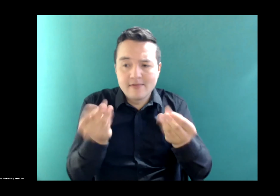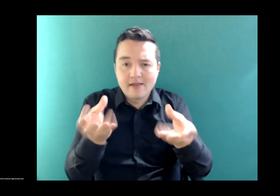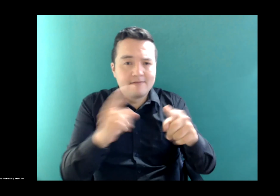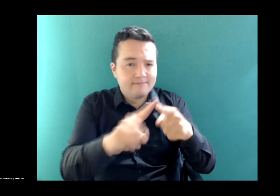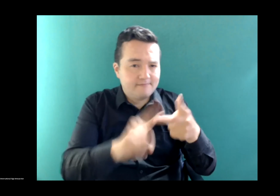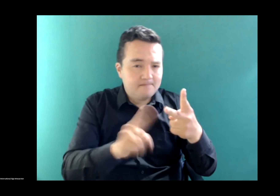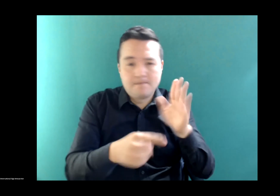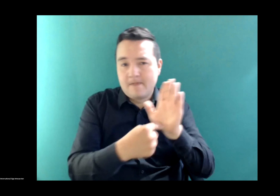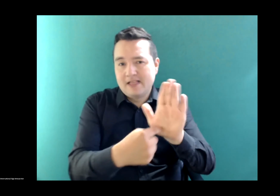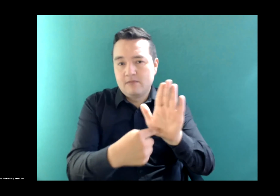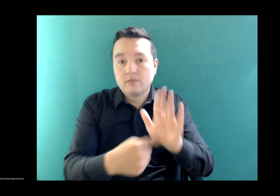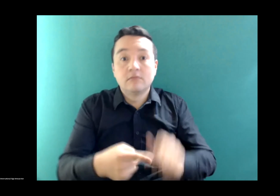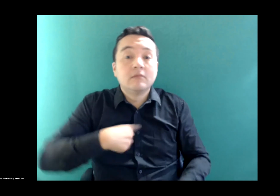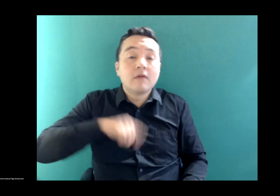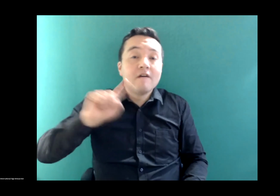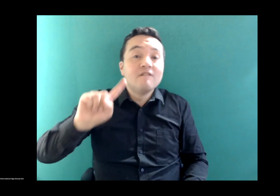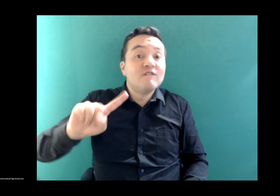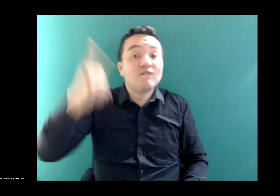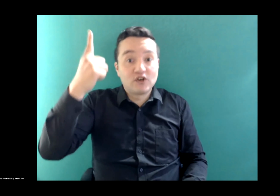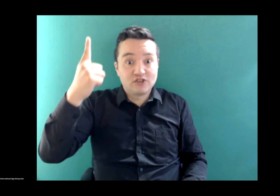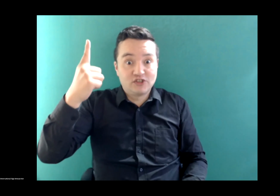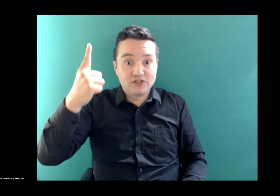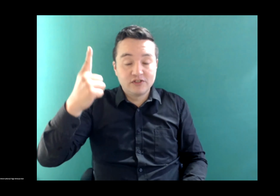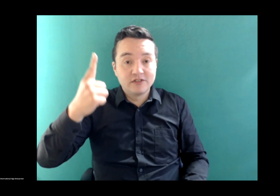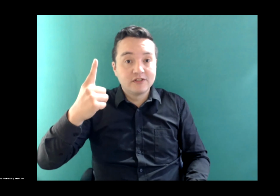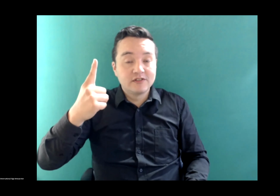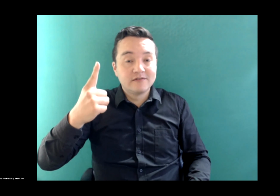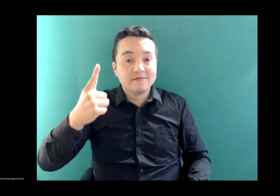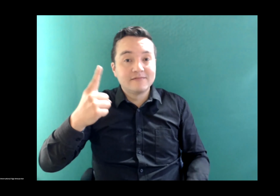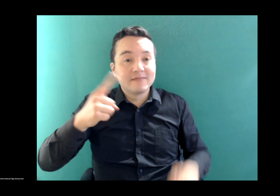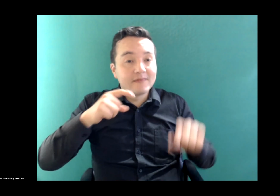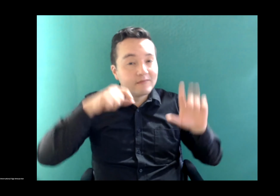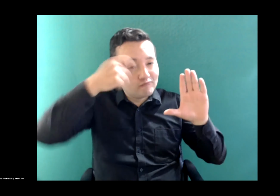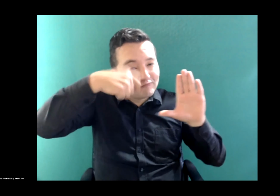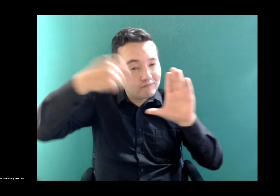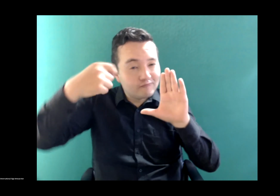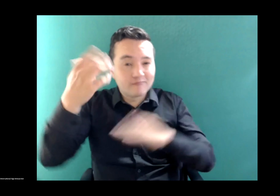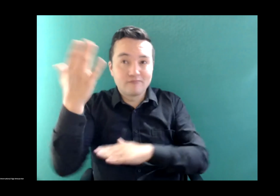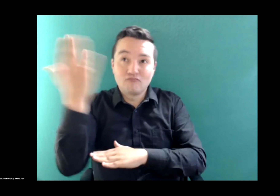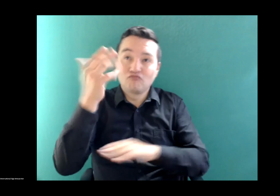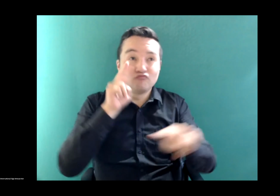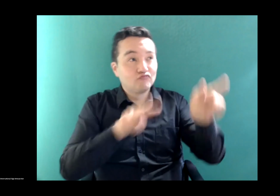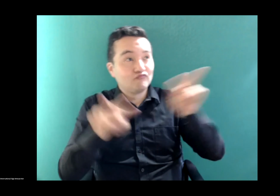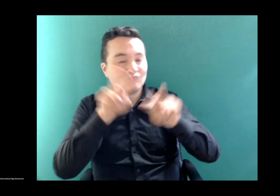To give you an example of what's happening during COVID, we participates in Brazil to bring a lot of different platforms for different segments.